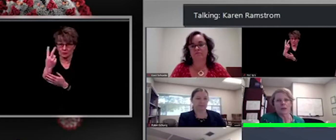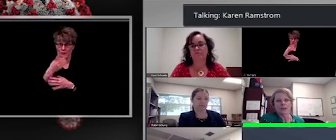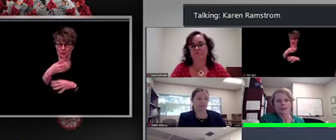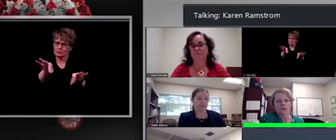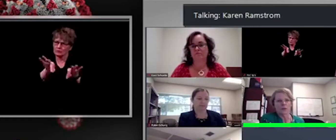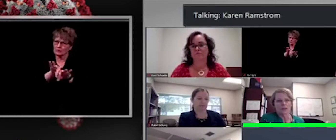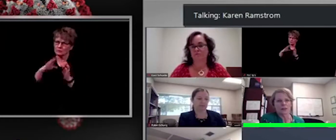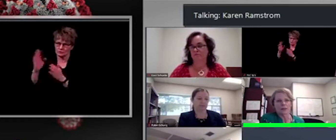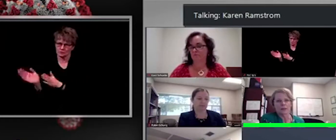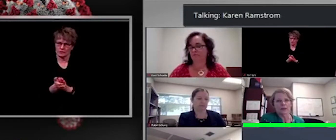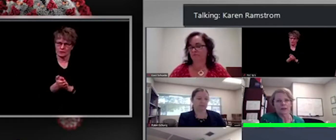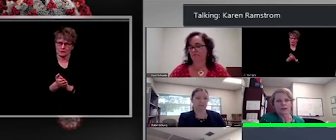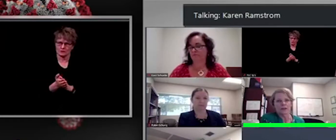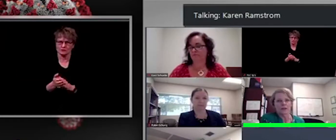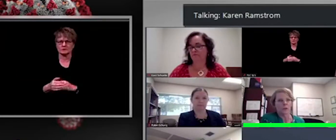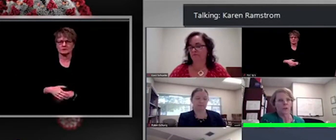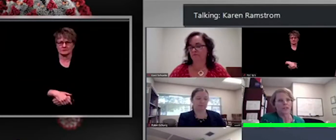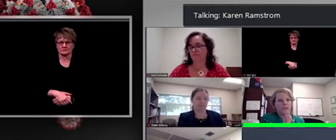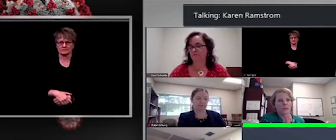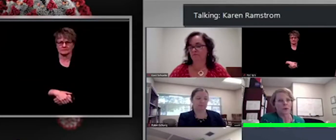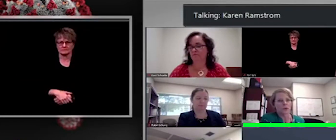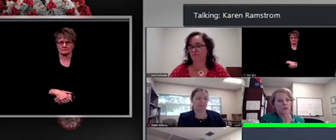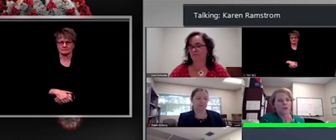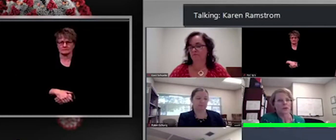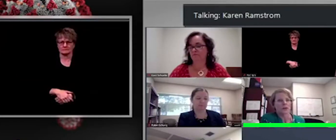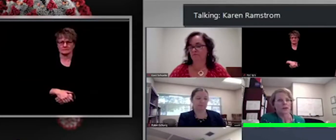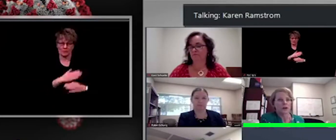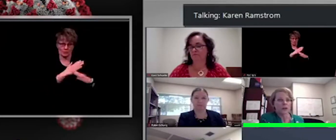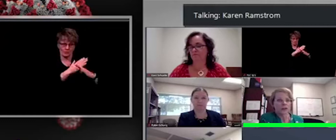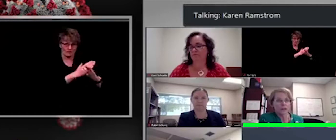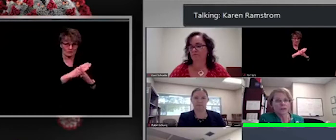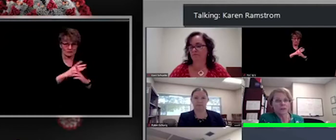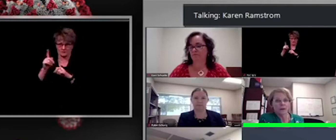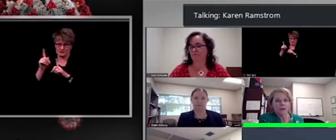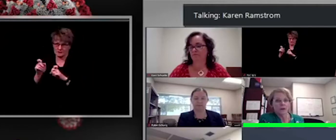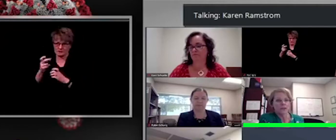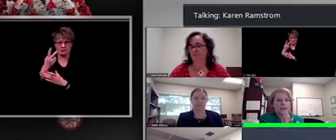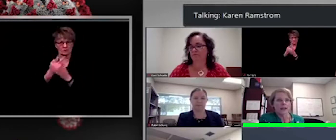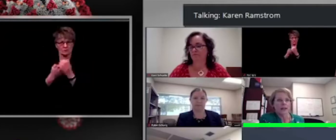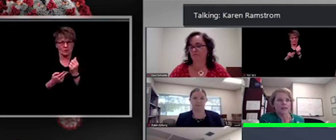make a difference in a manner that will protect both the health of our community members,